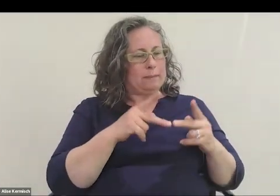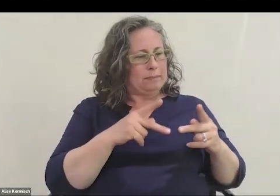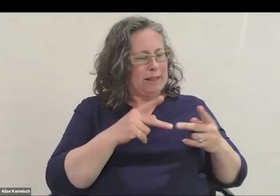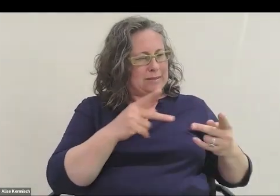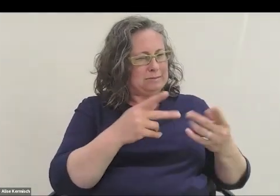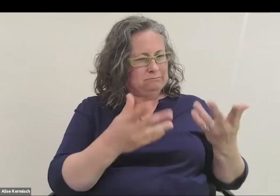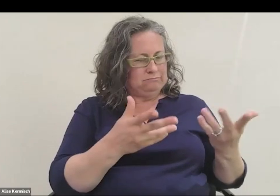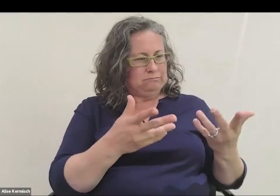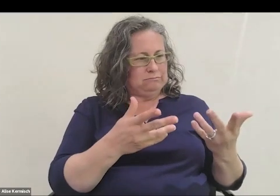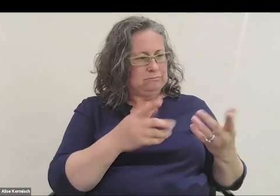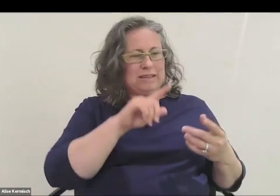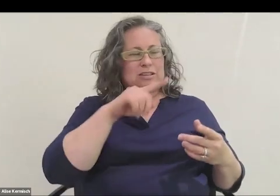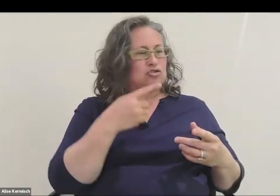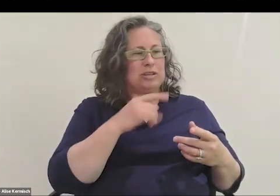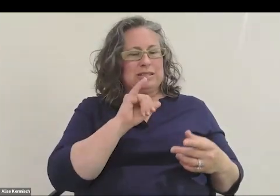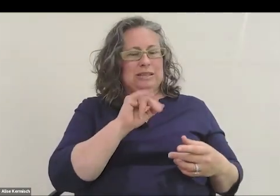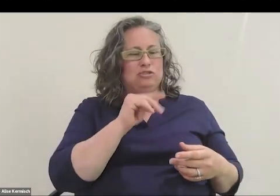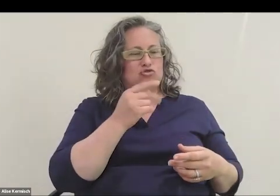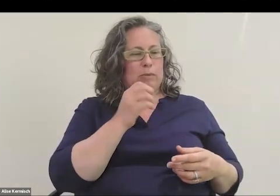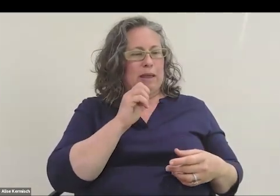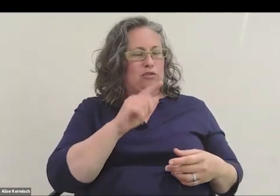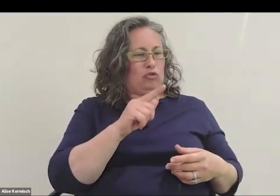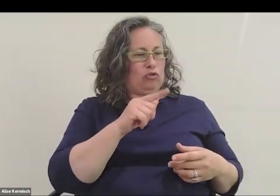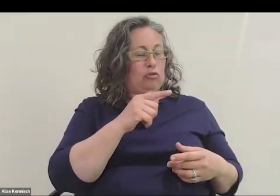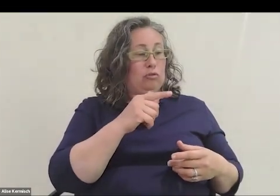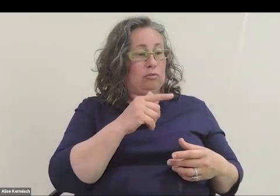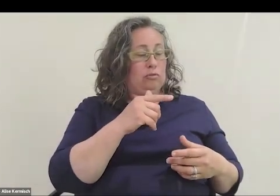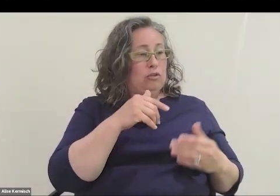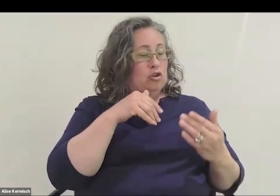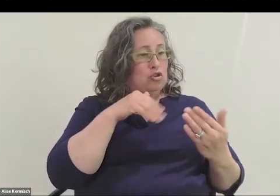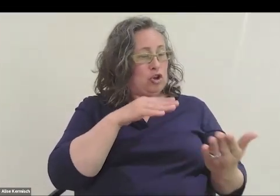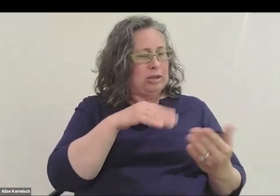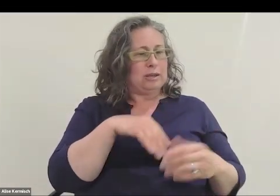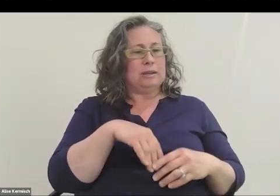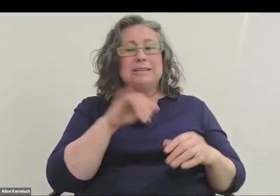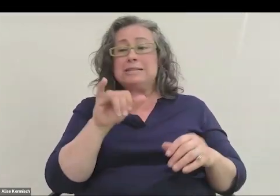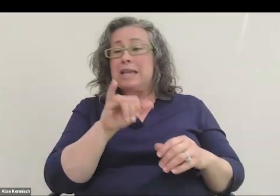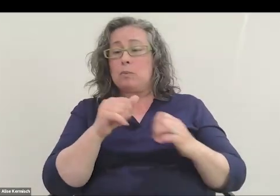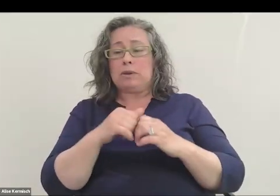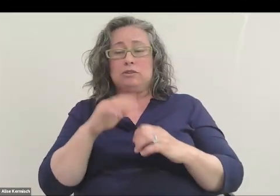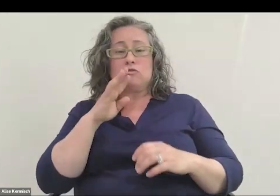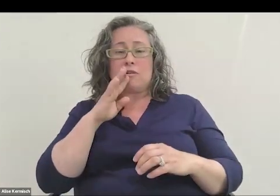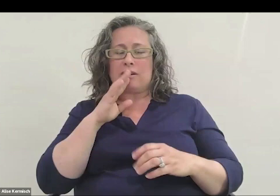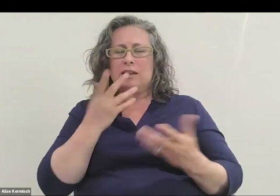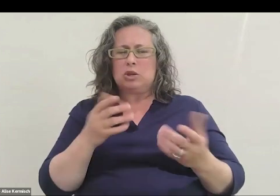It's just an instrumental good. It gets you somewhere else, but you can get there through other means. The same with talking. Communication is possible.